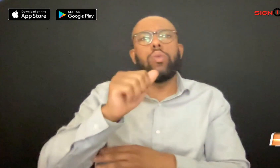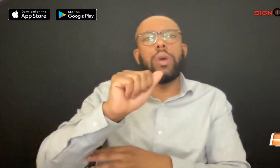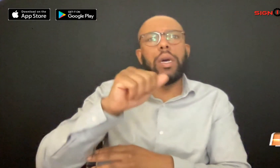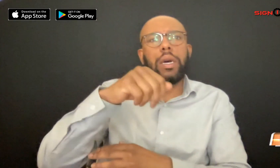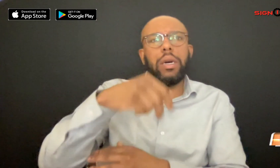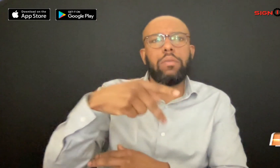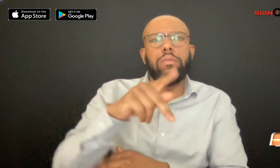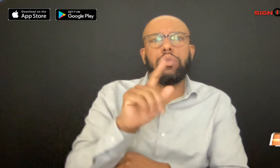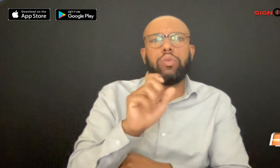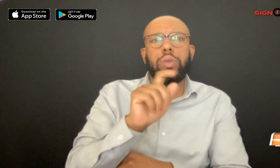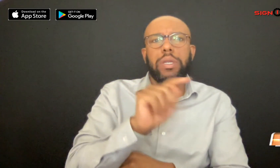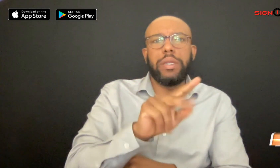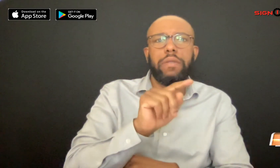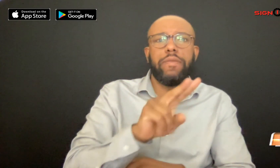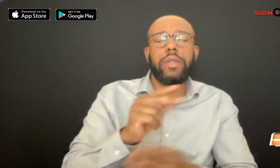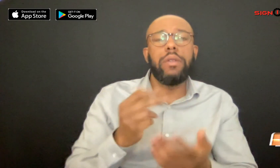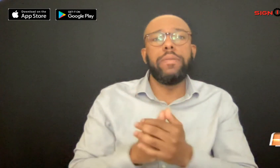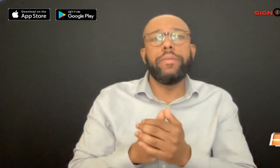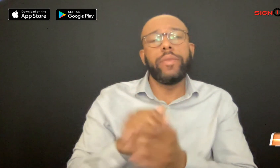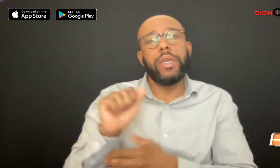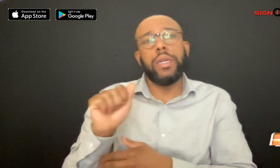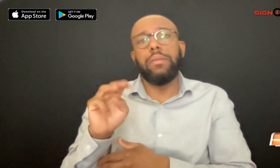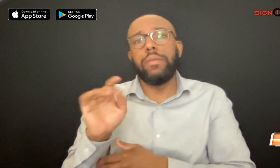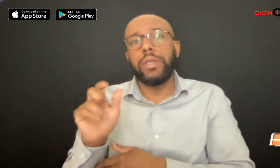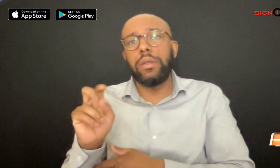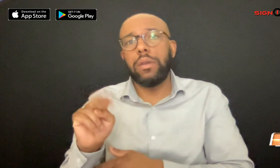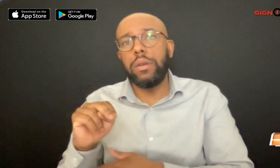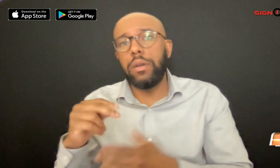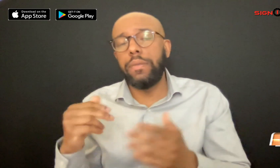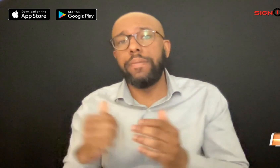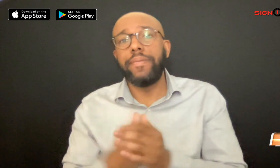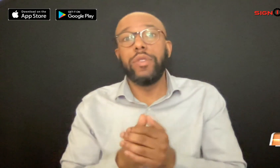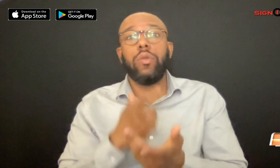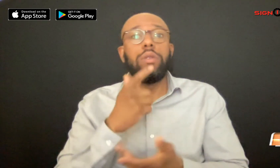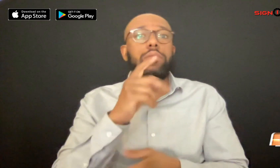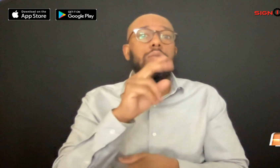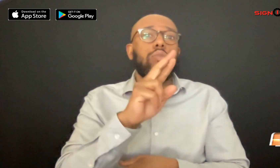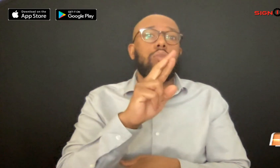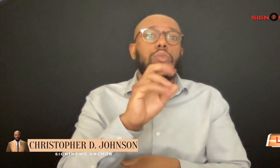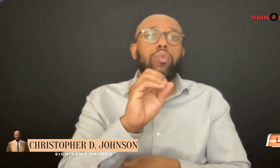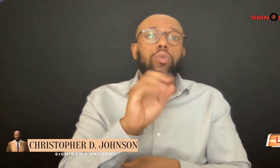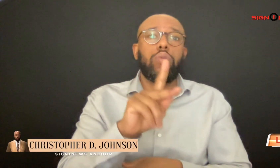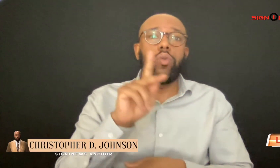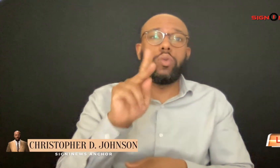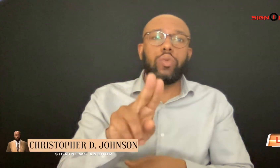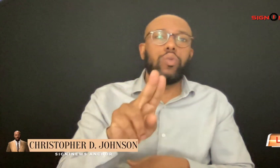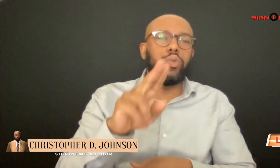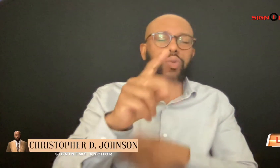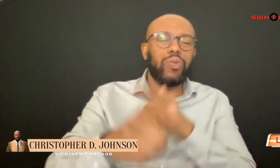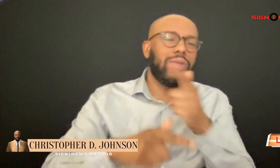you can also watch on Apple TV Amazon and Roku take care